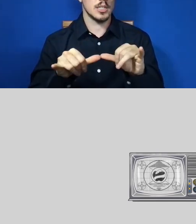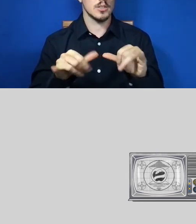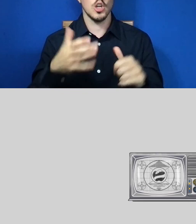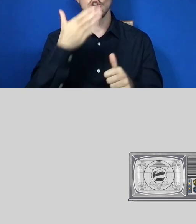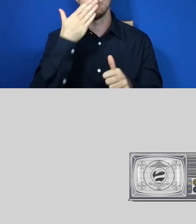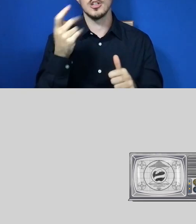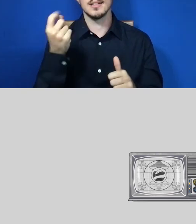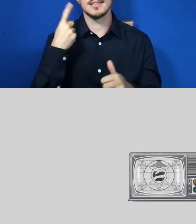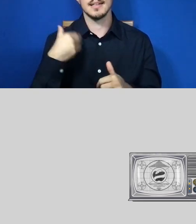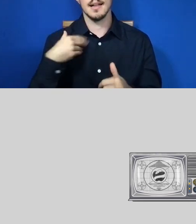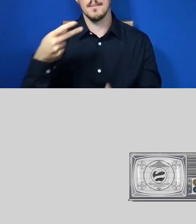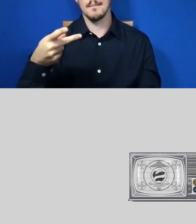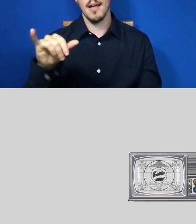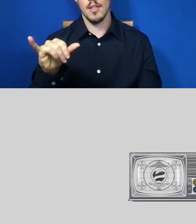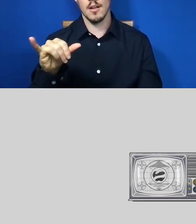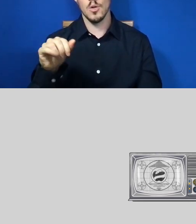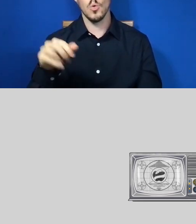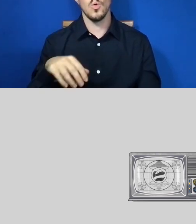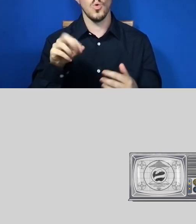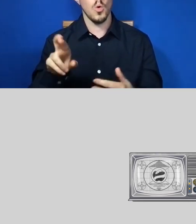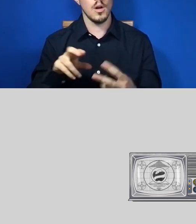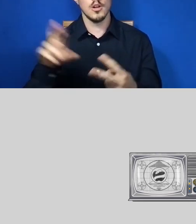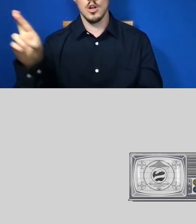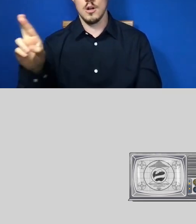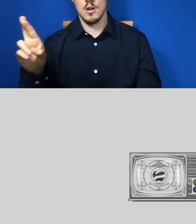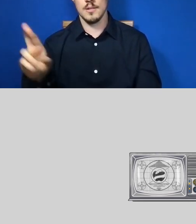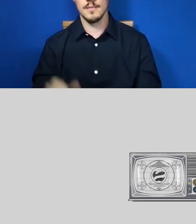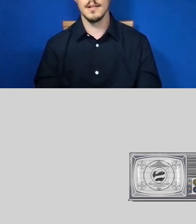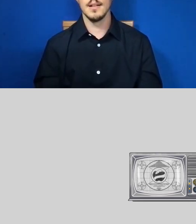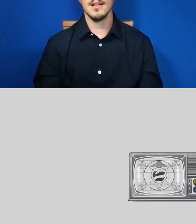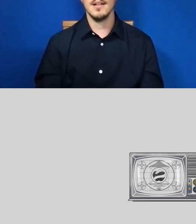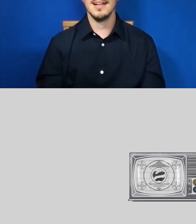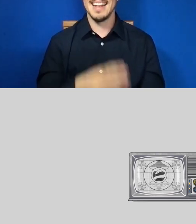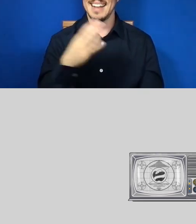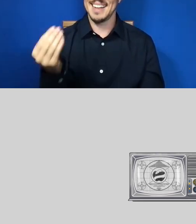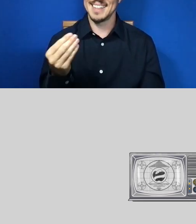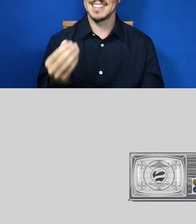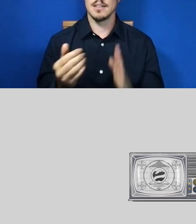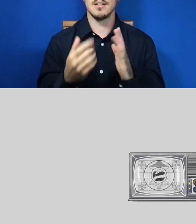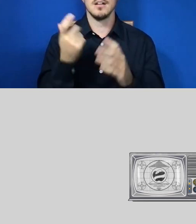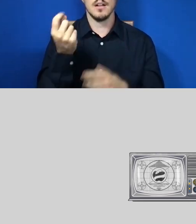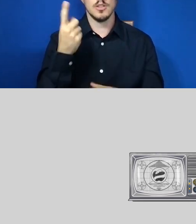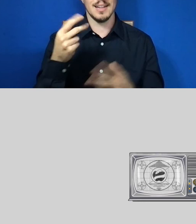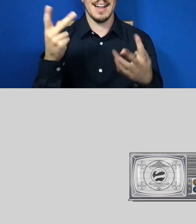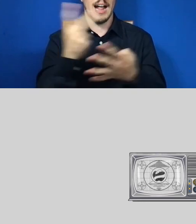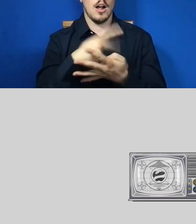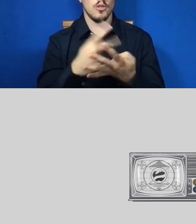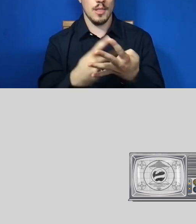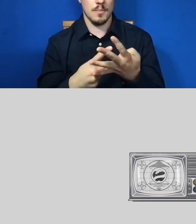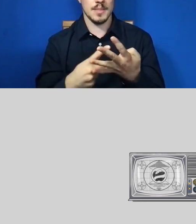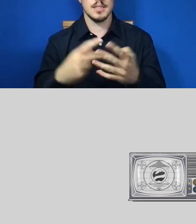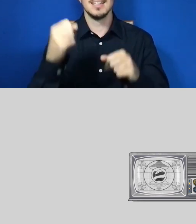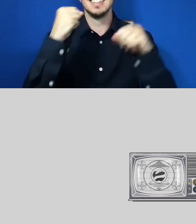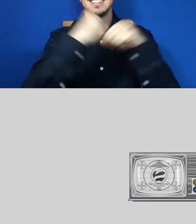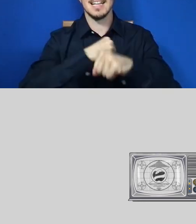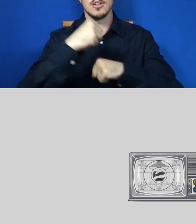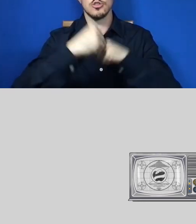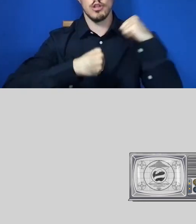are a good understanding in Python or R. Also having an understanding of algorithms and data structures